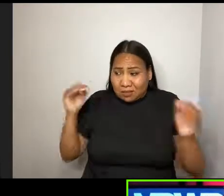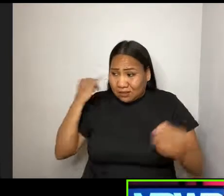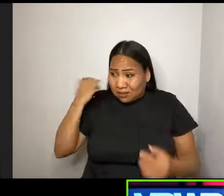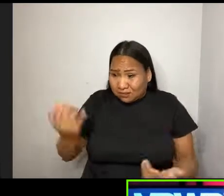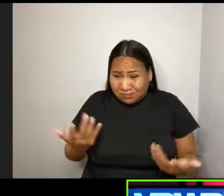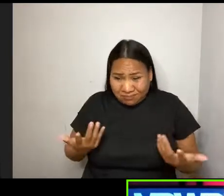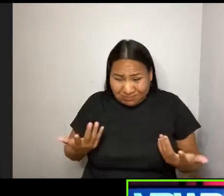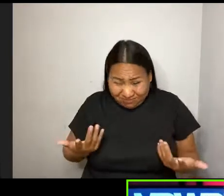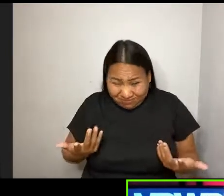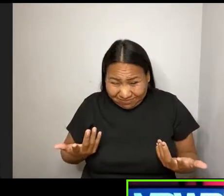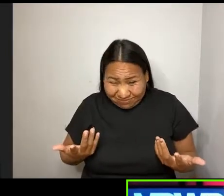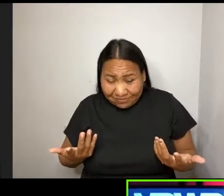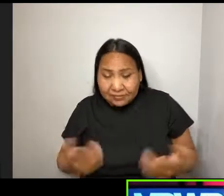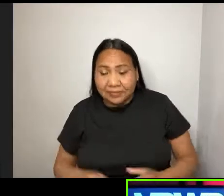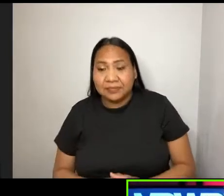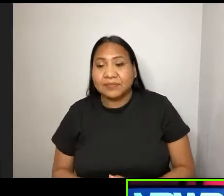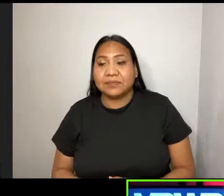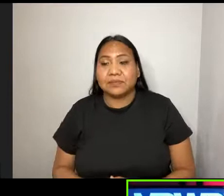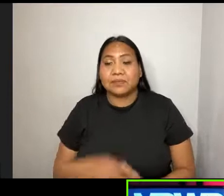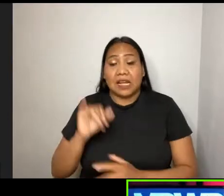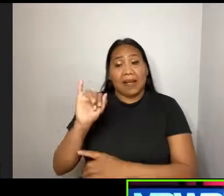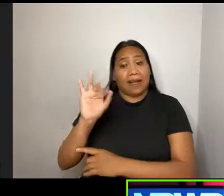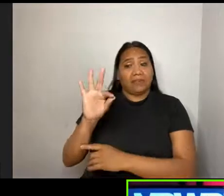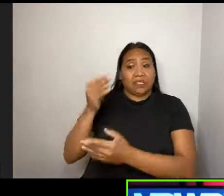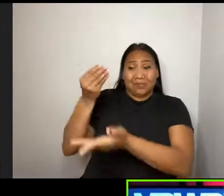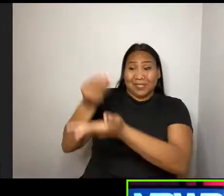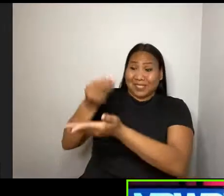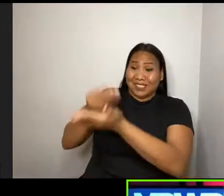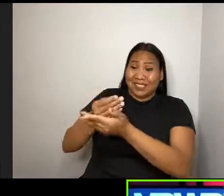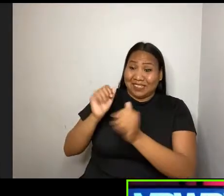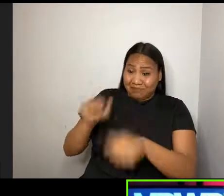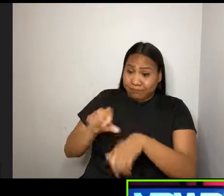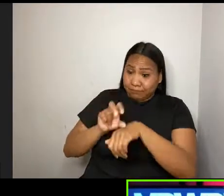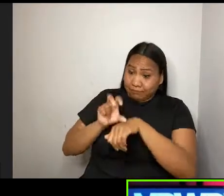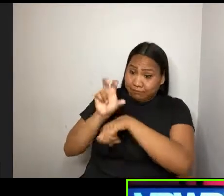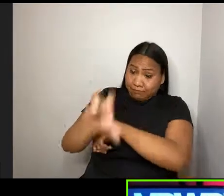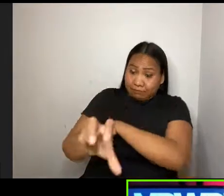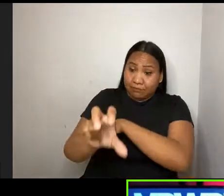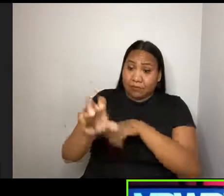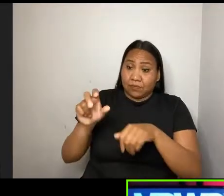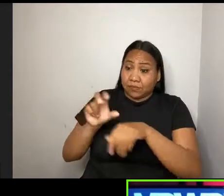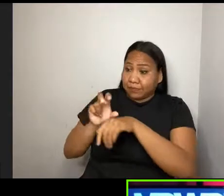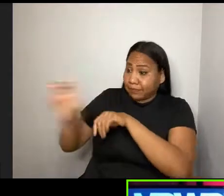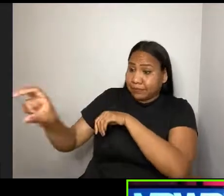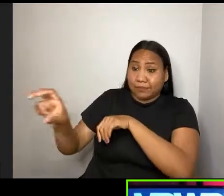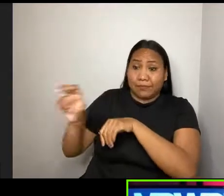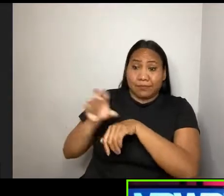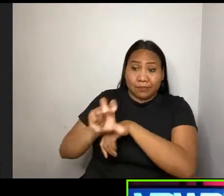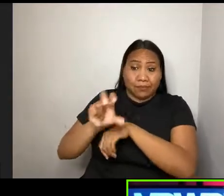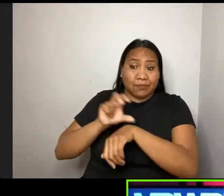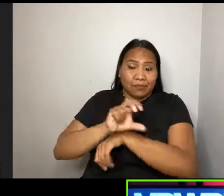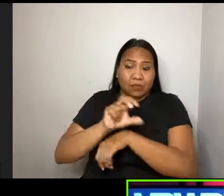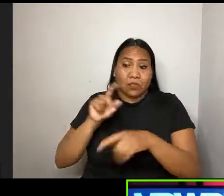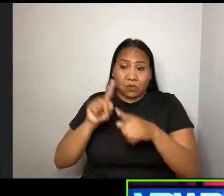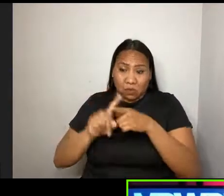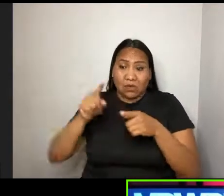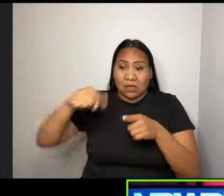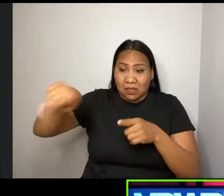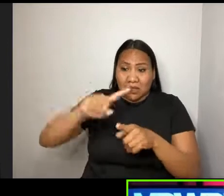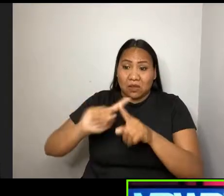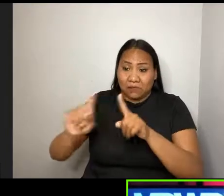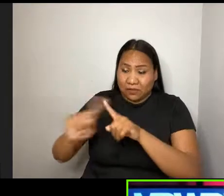money devoted towards those organizations and also invested into the education of